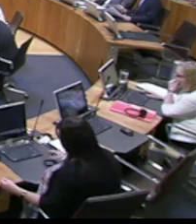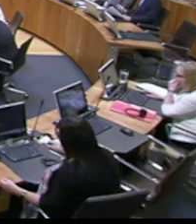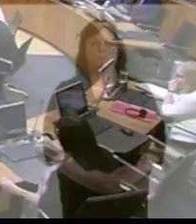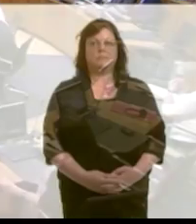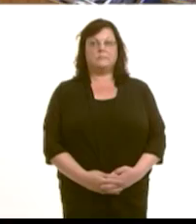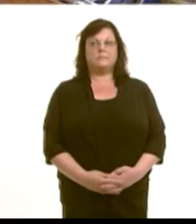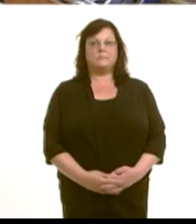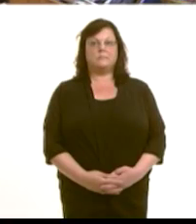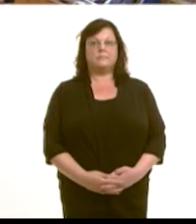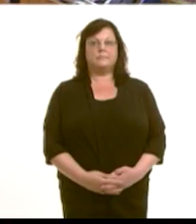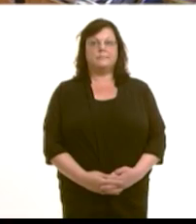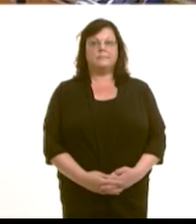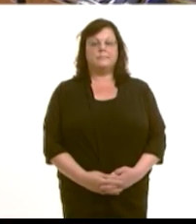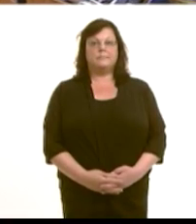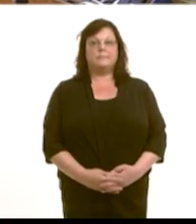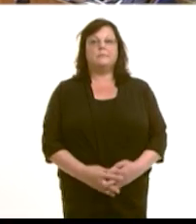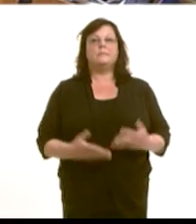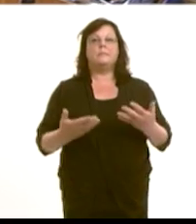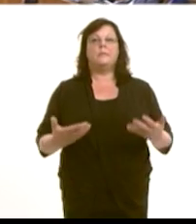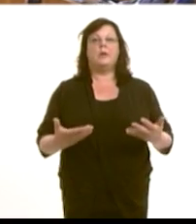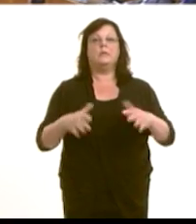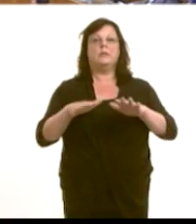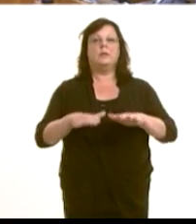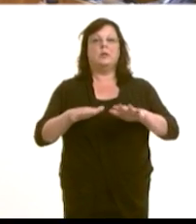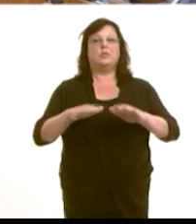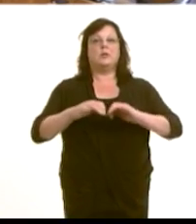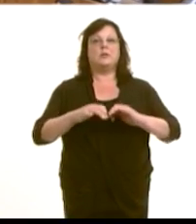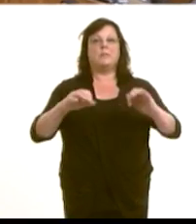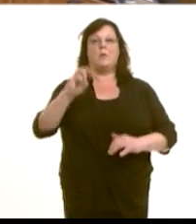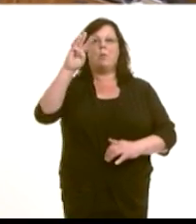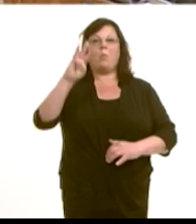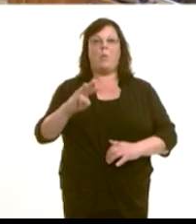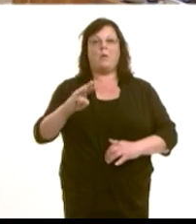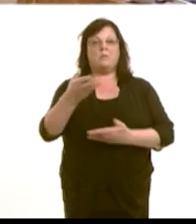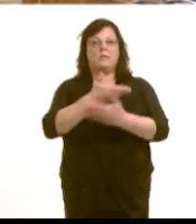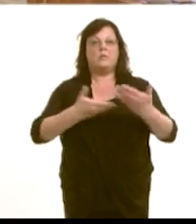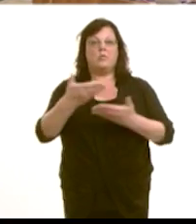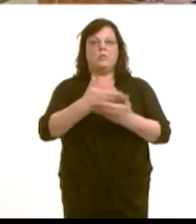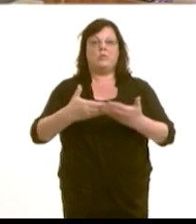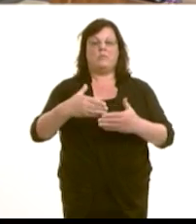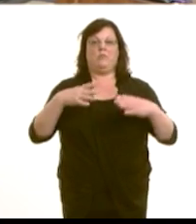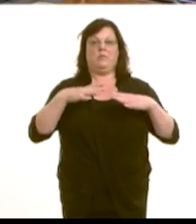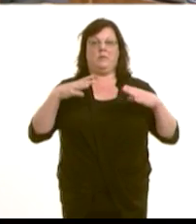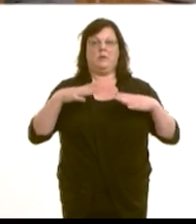Y Llywydd / The Presiding Officer: The first item on our agenda this afternoon is questions